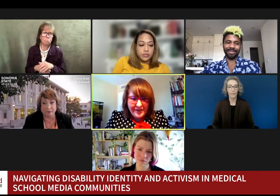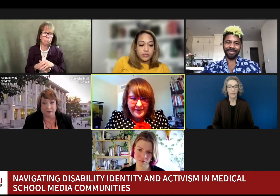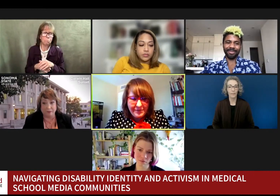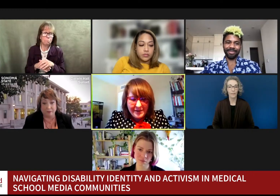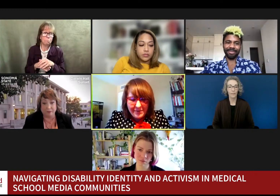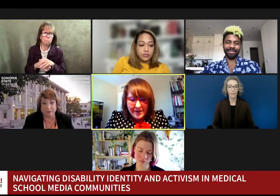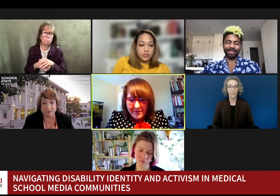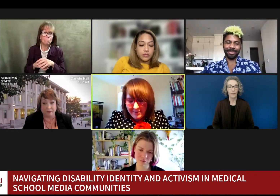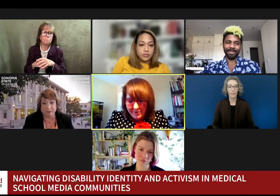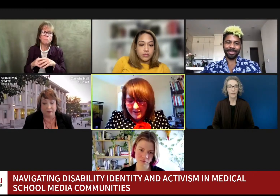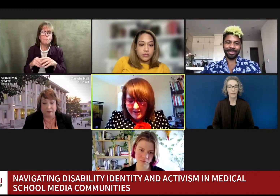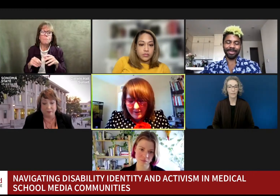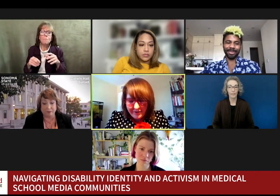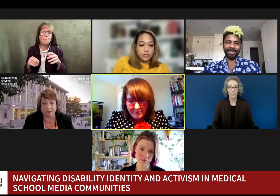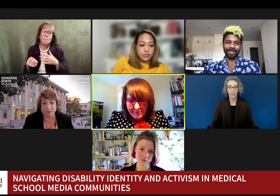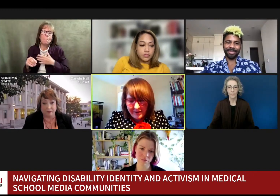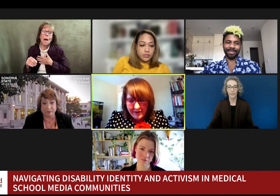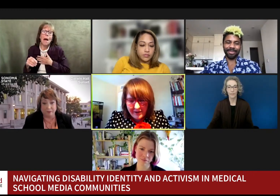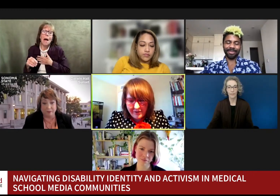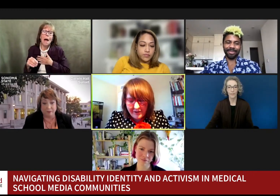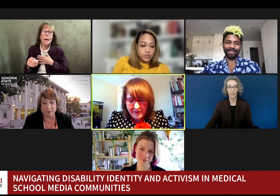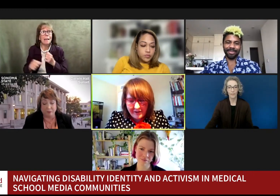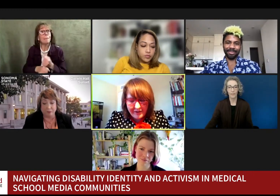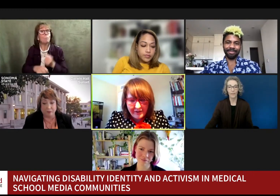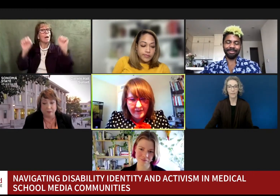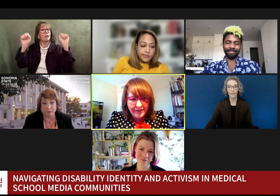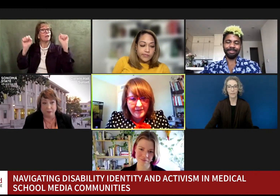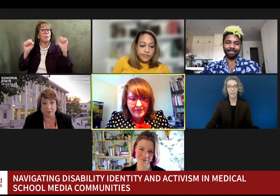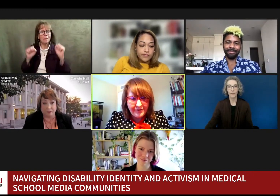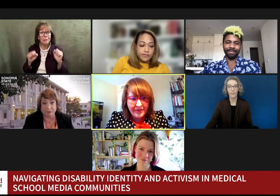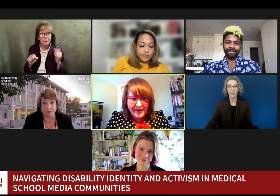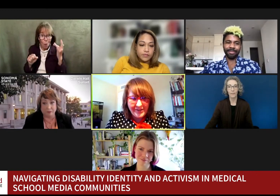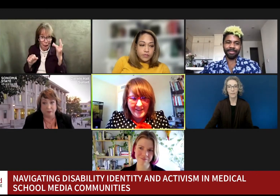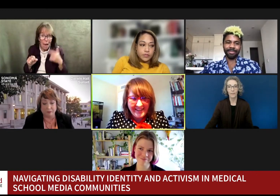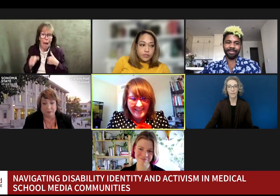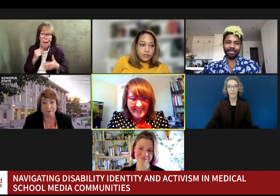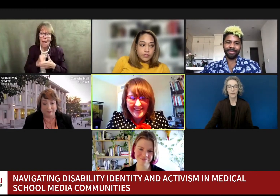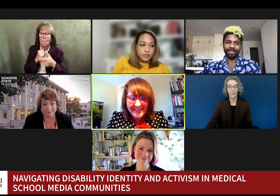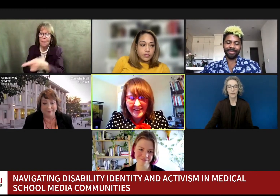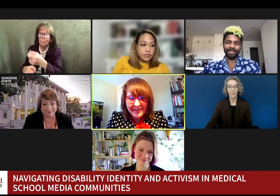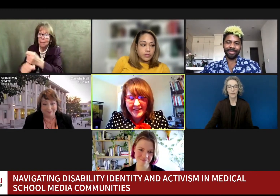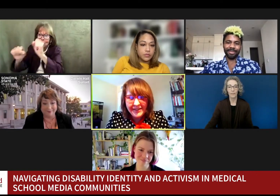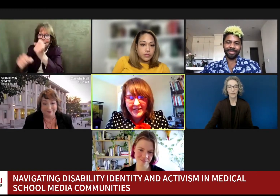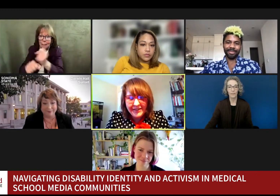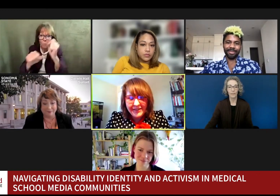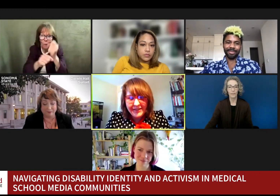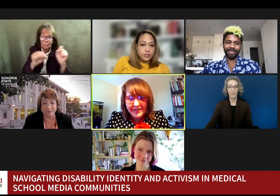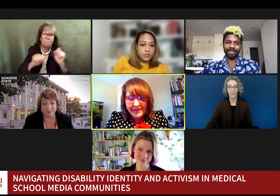But it's still very scary, yeah, but my liberation comes from liberating others, I think, right now.